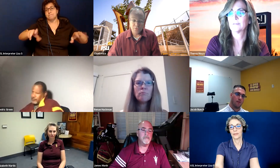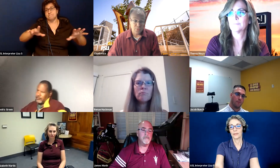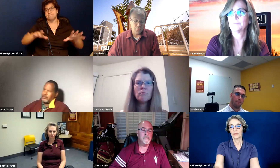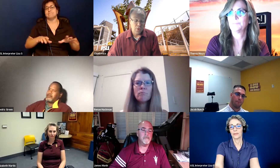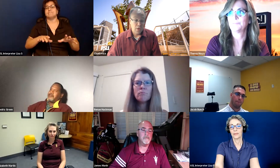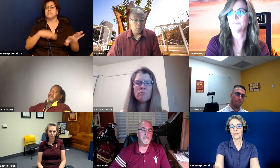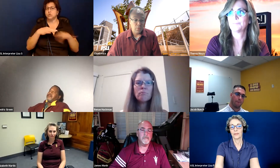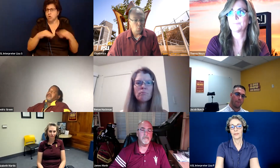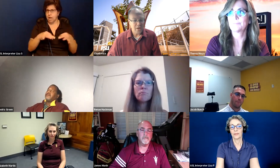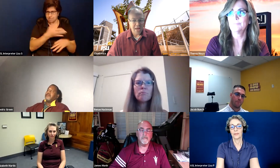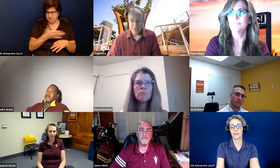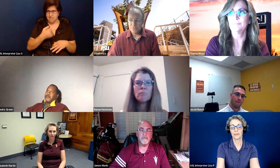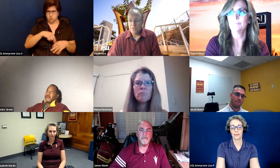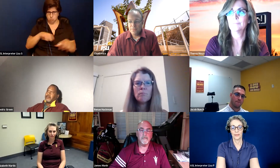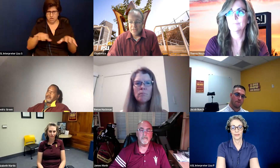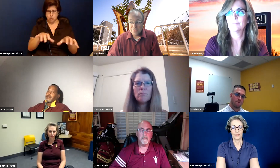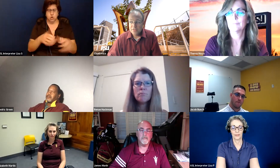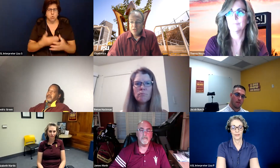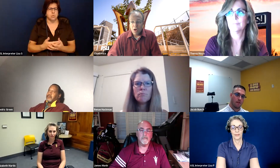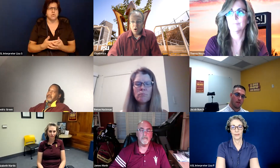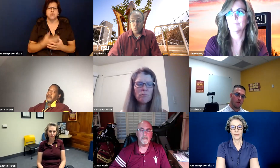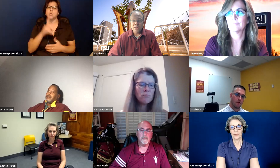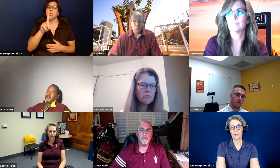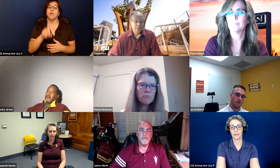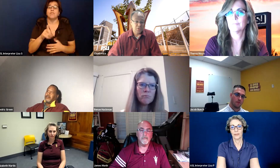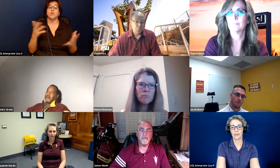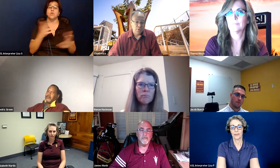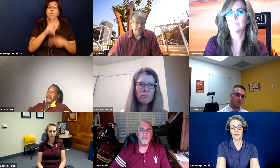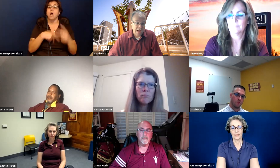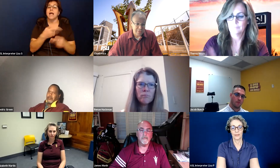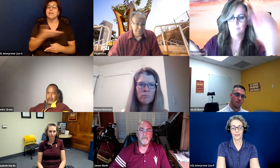So, what types of things are we doing to support faculty,